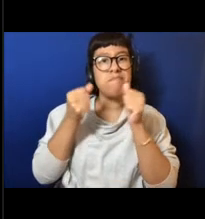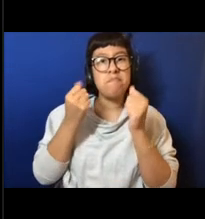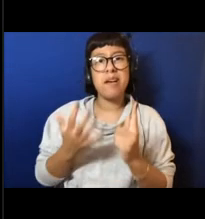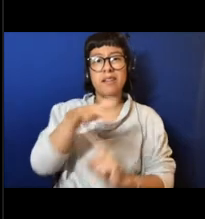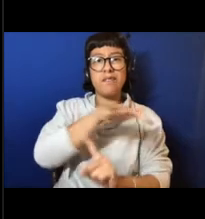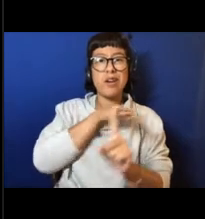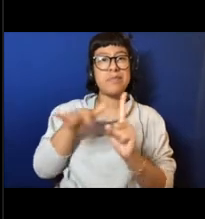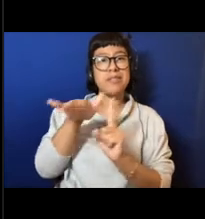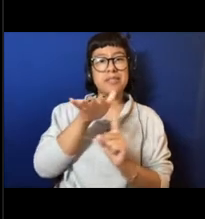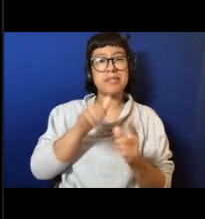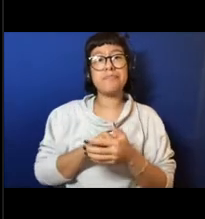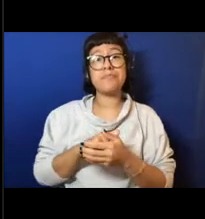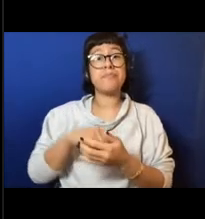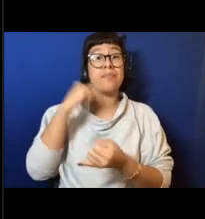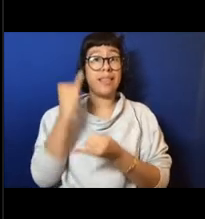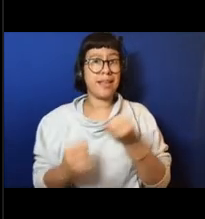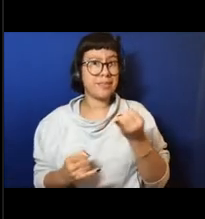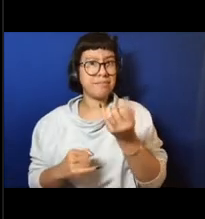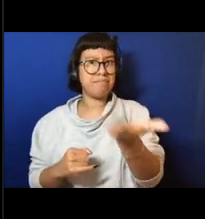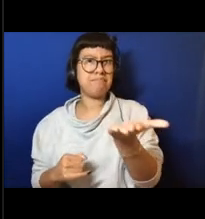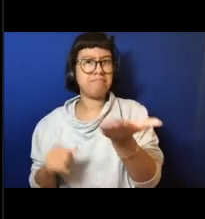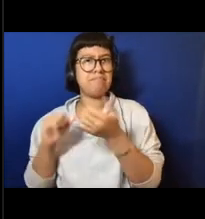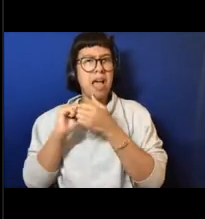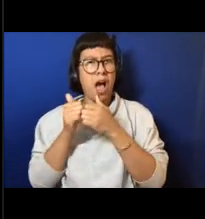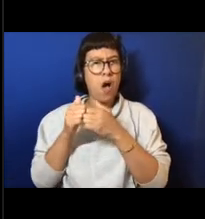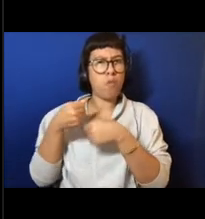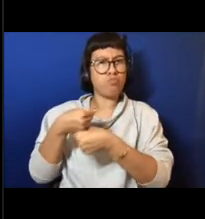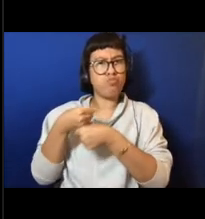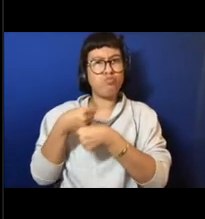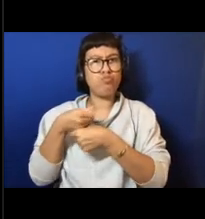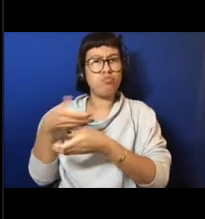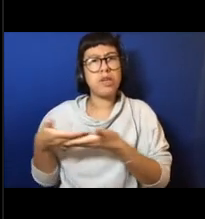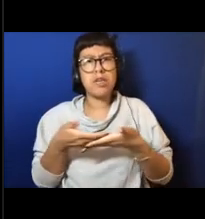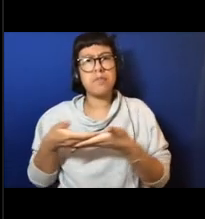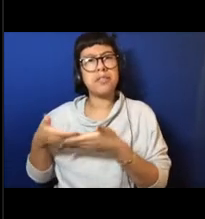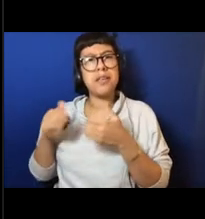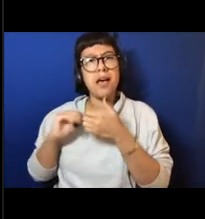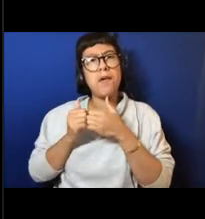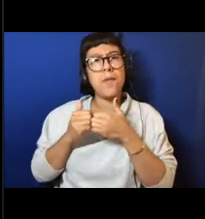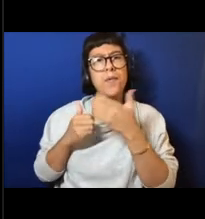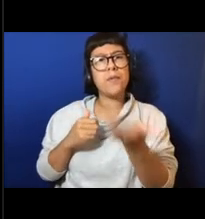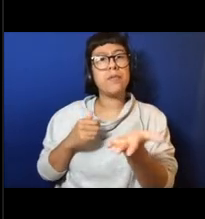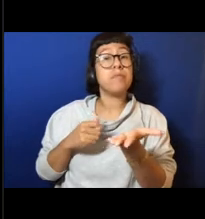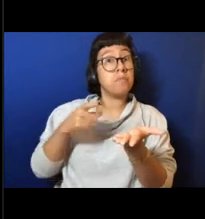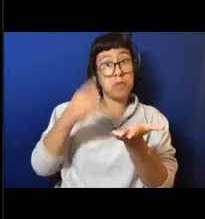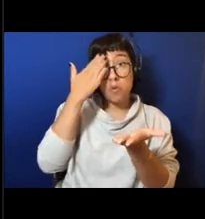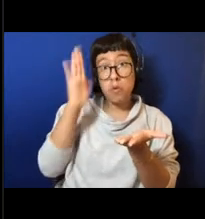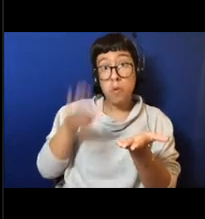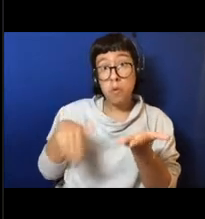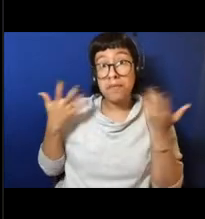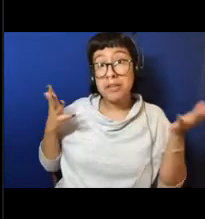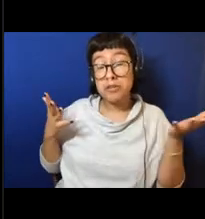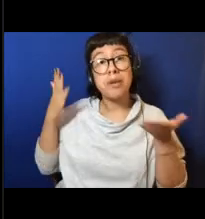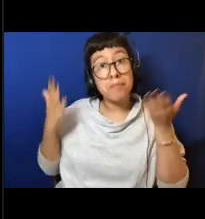And now let's talk about how oysters reproduce. Maybe some of you already know this, but I'm going to show you a little video